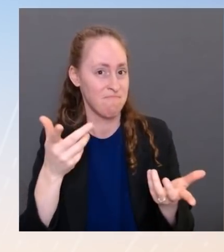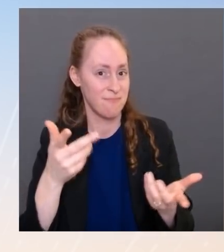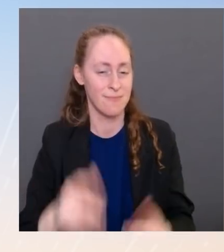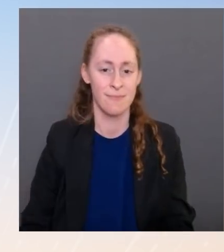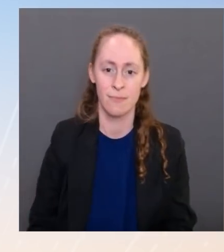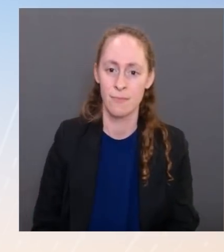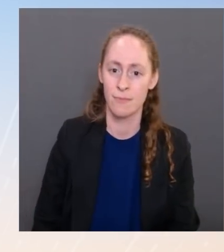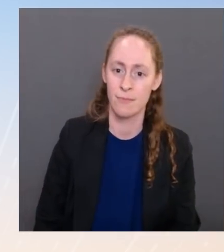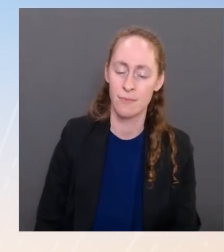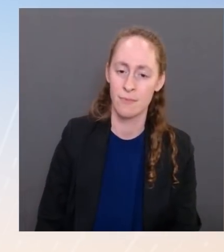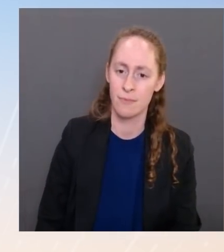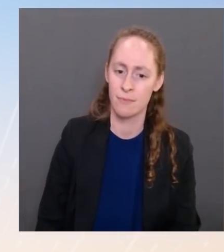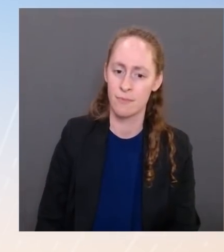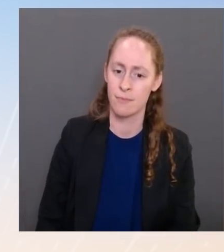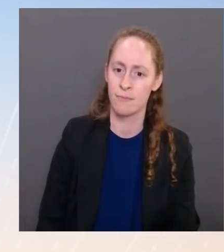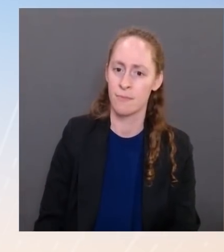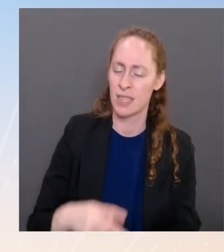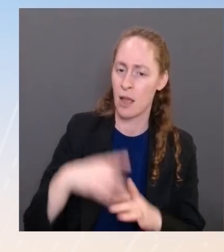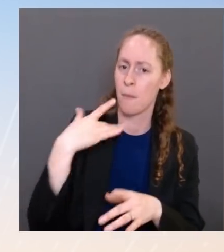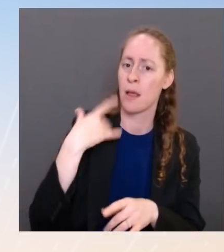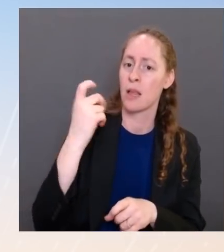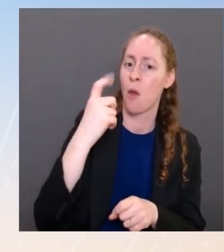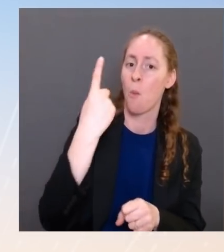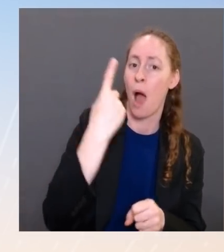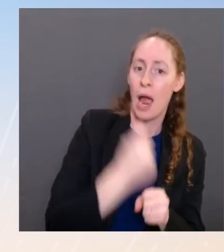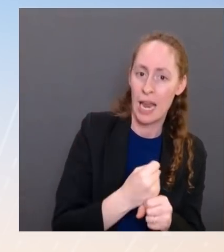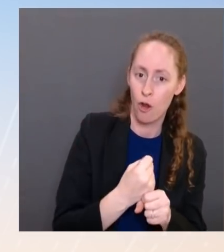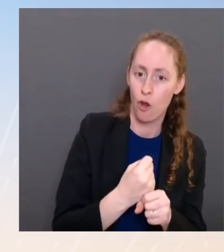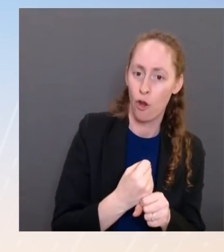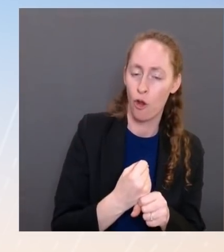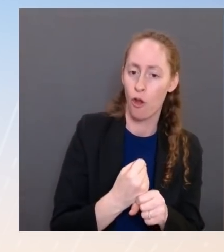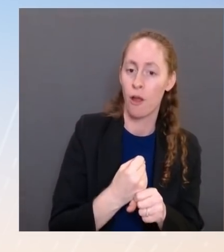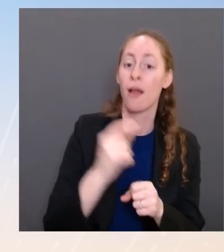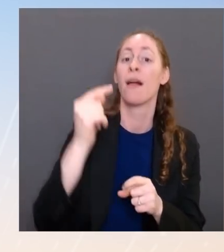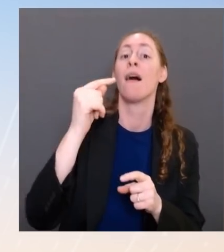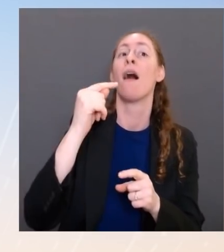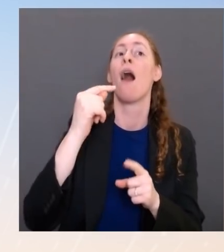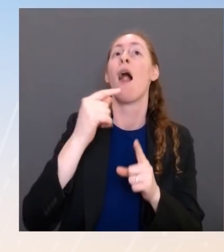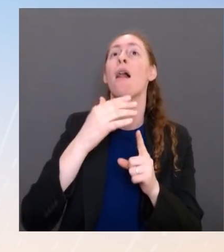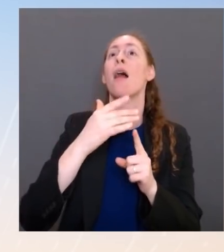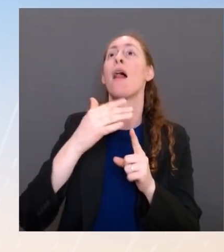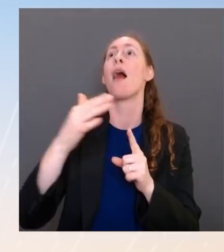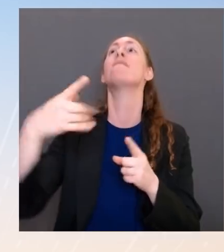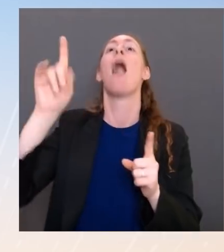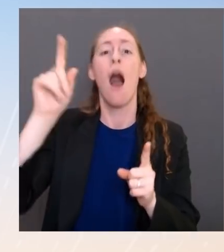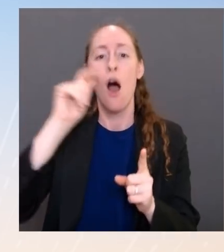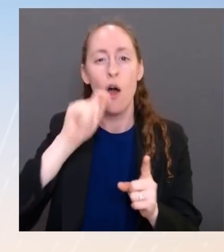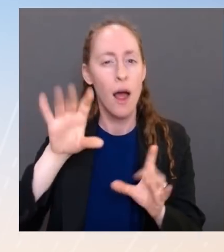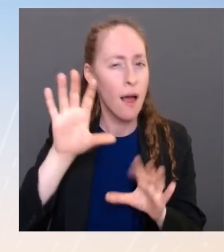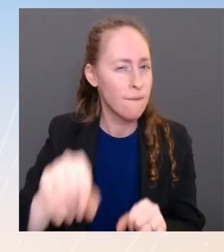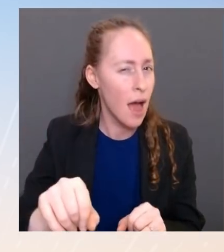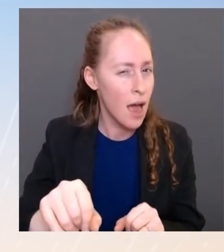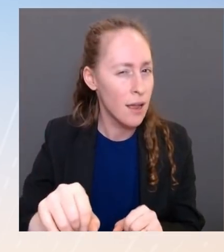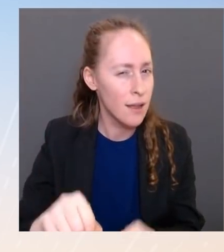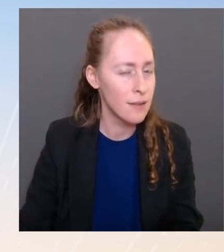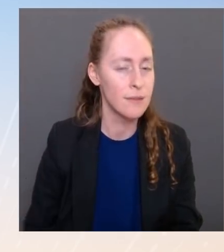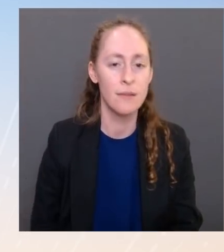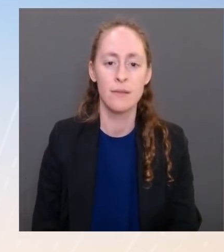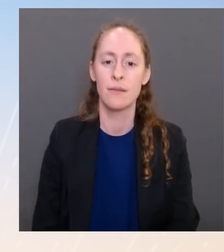which we know 60 to 70 percent of is because of energy prices, which even Chairman Powell quoted and said was because of the invasion of Ukraine.